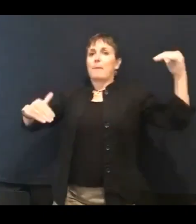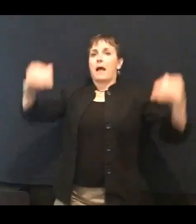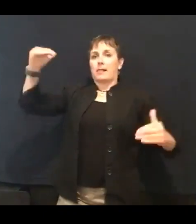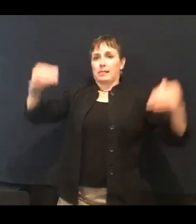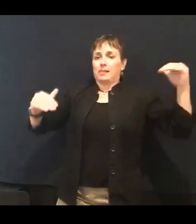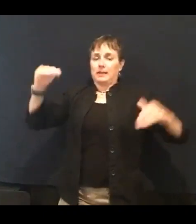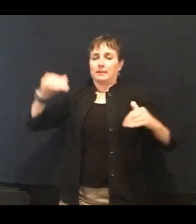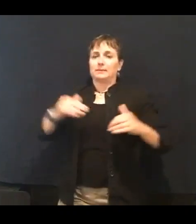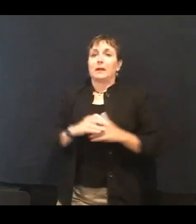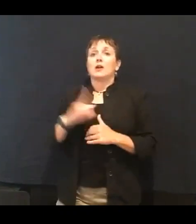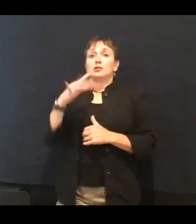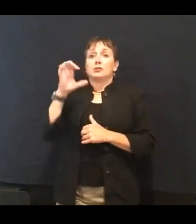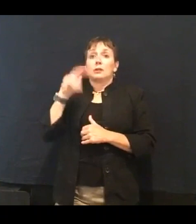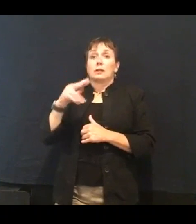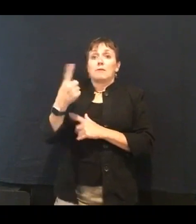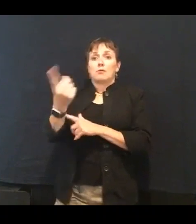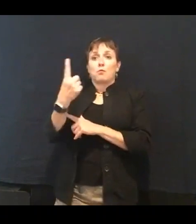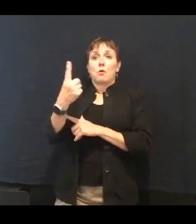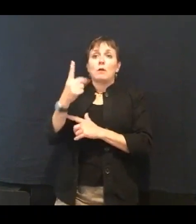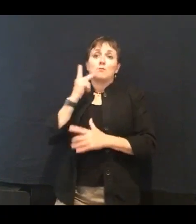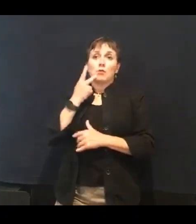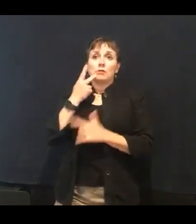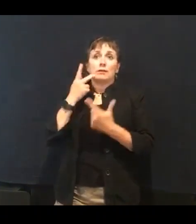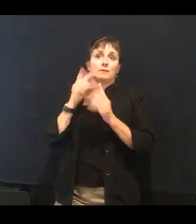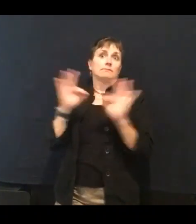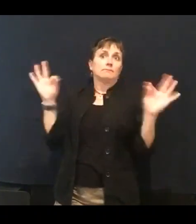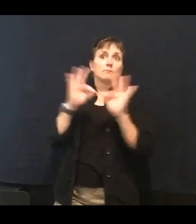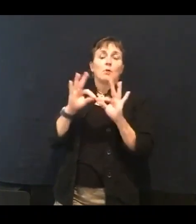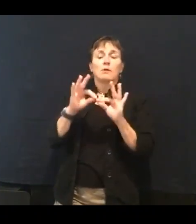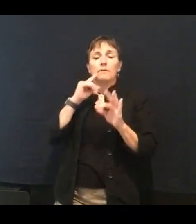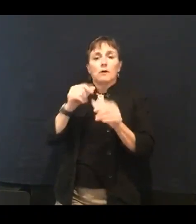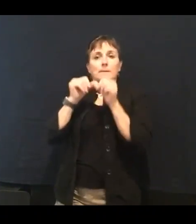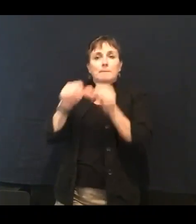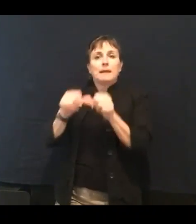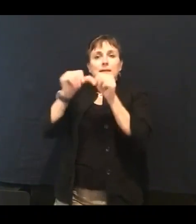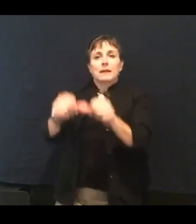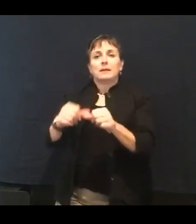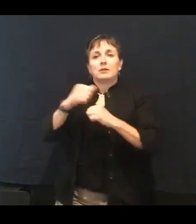in maintaining the structure of these sensory cells, which determines their ability to successfully